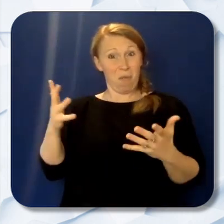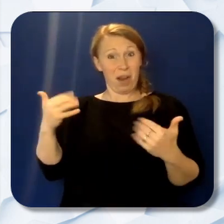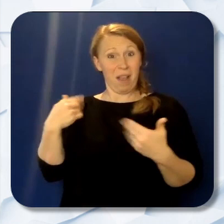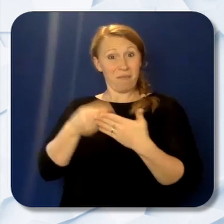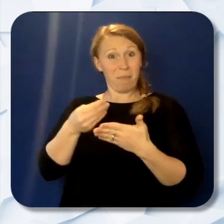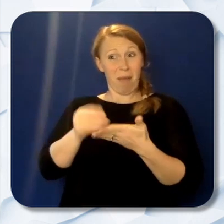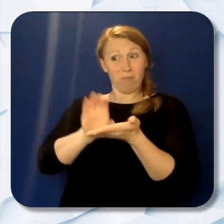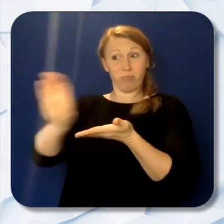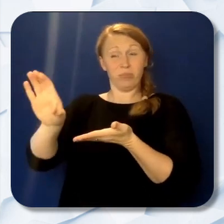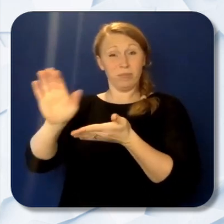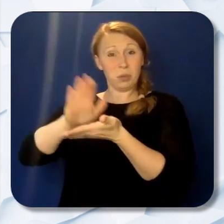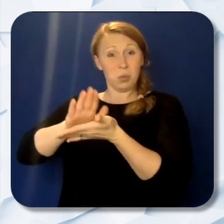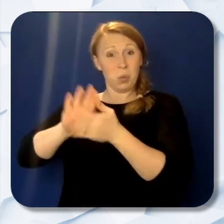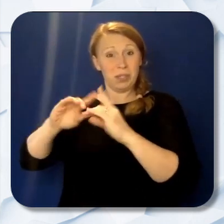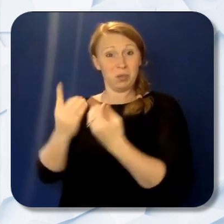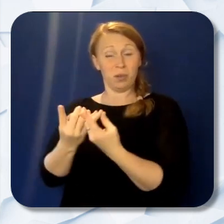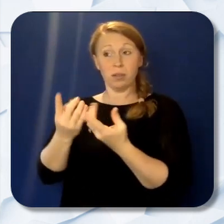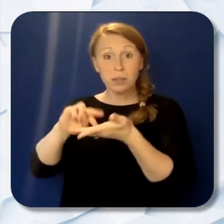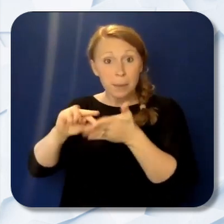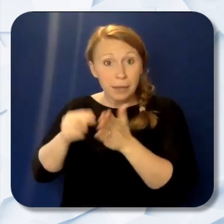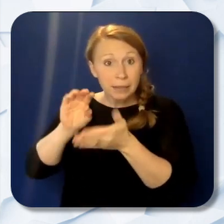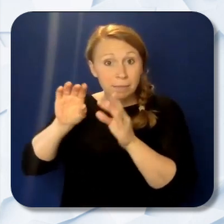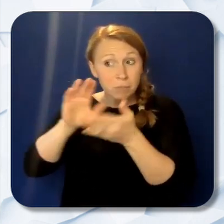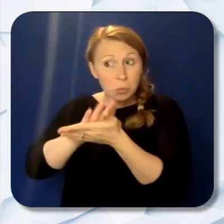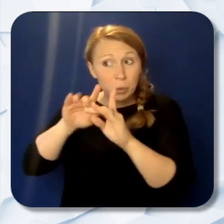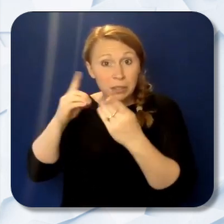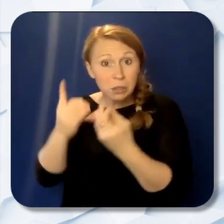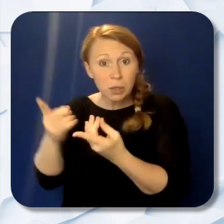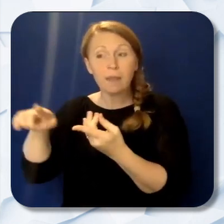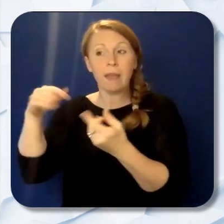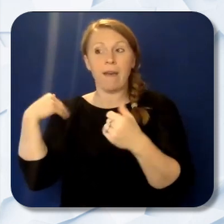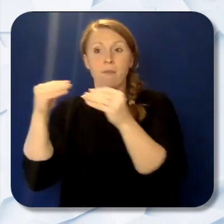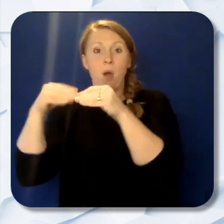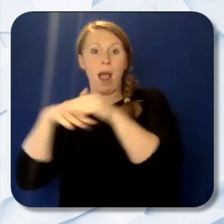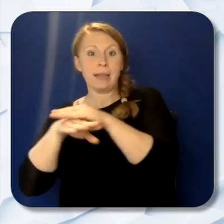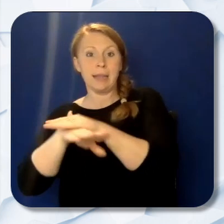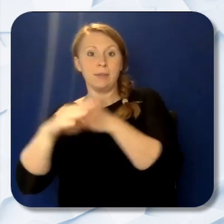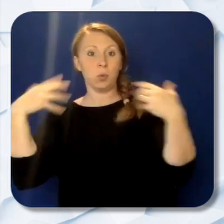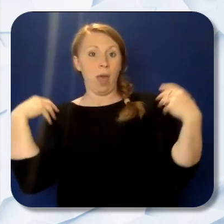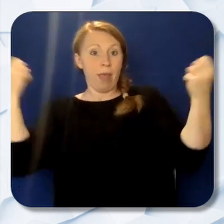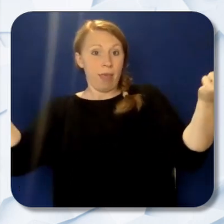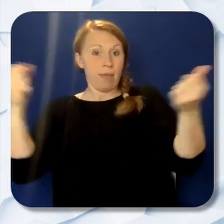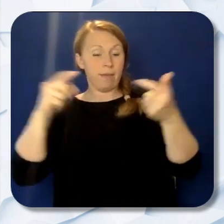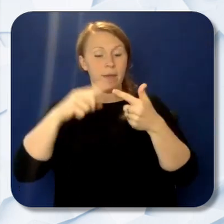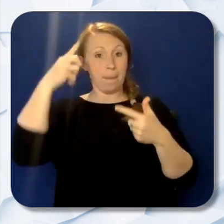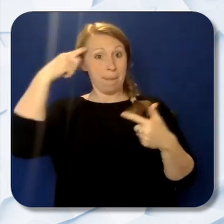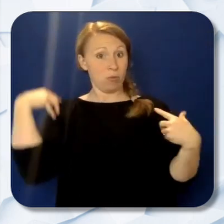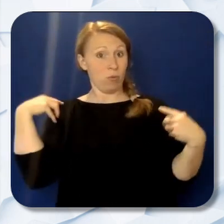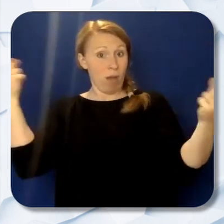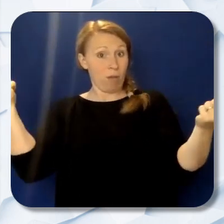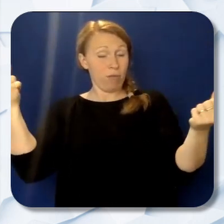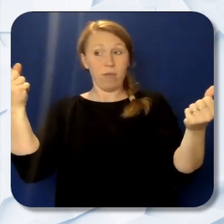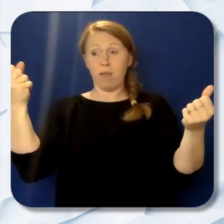that districts can get access to um uh more health mental health uh all kinds of support services.